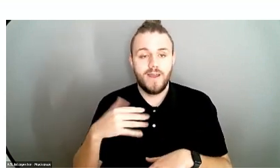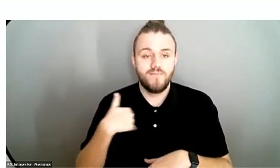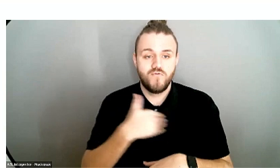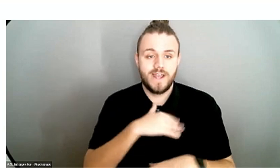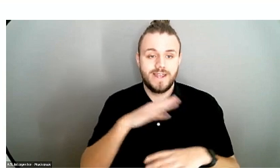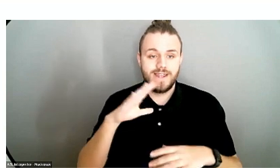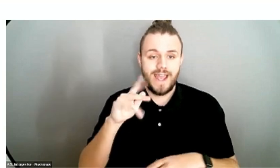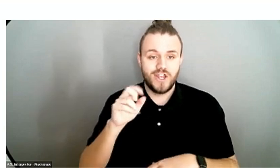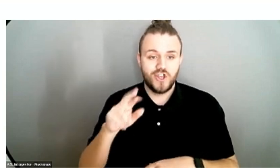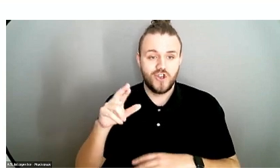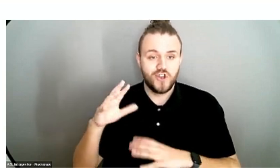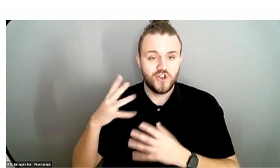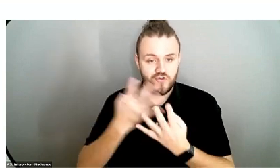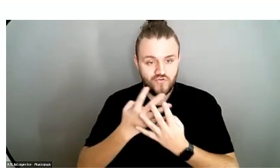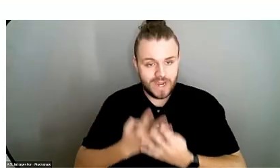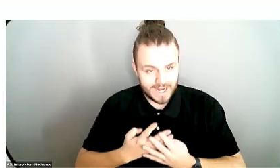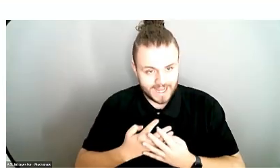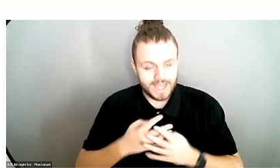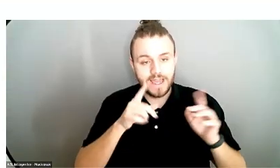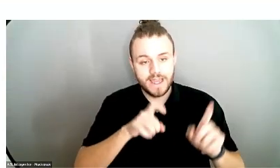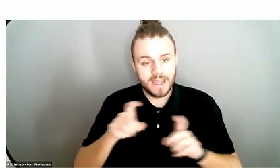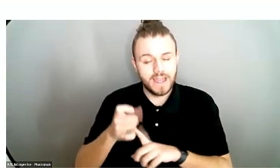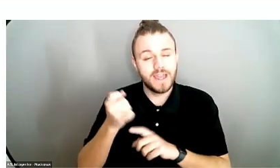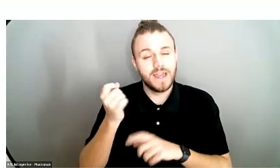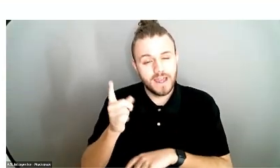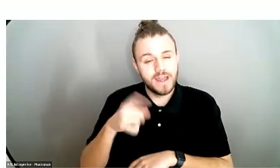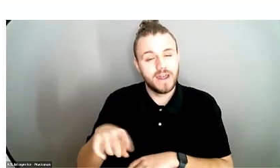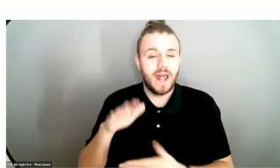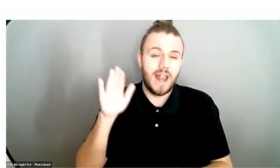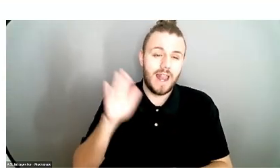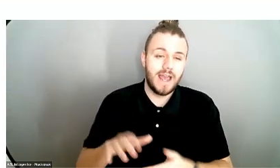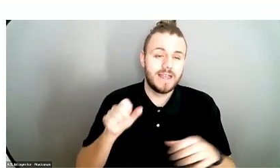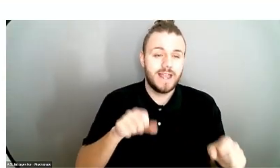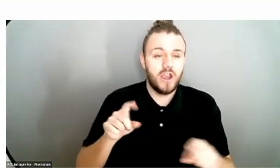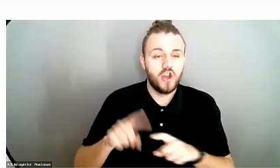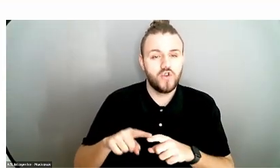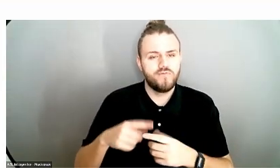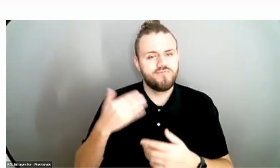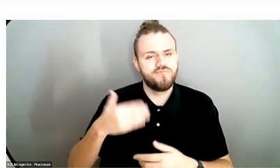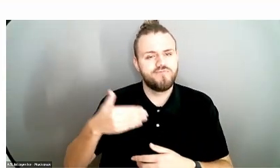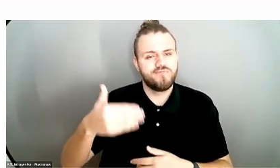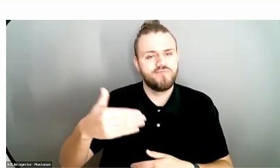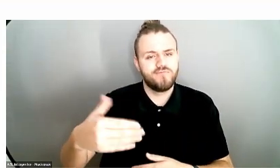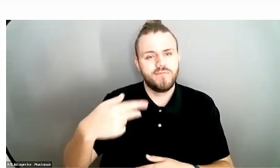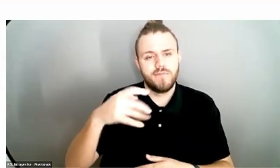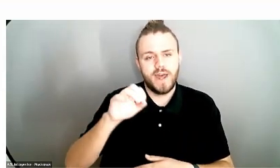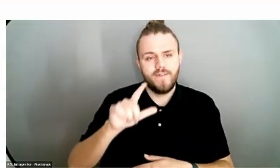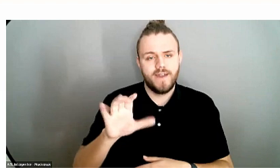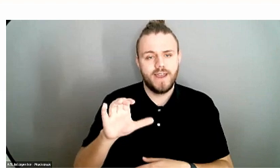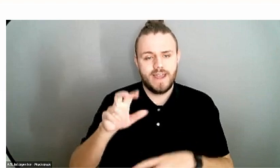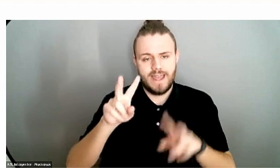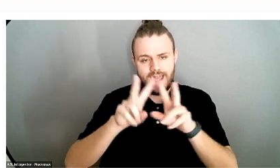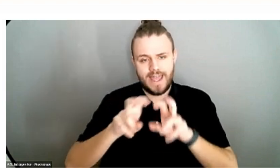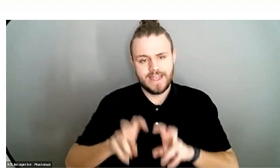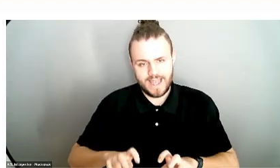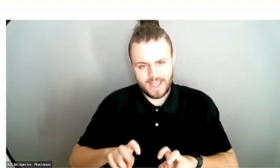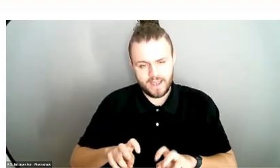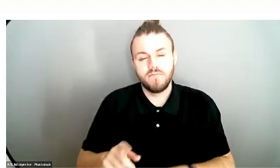These patients are less likely to receive pelvic exams at regular intervals. They have unmet need for contraception,